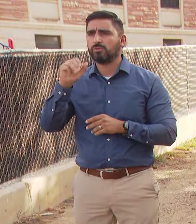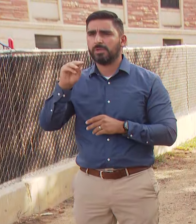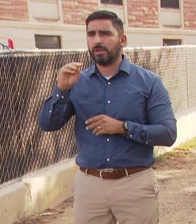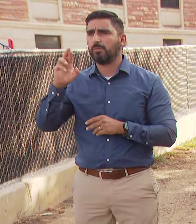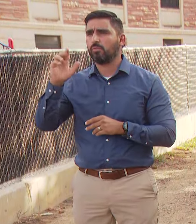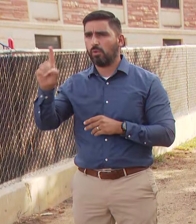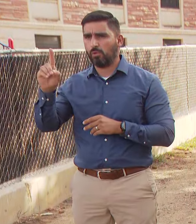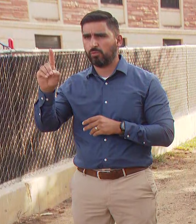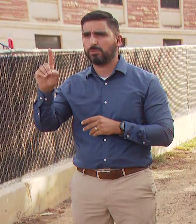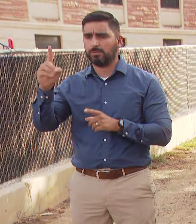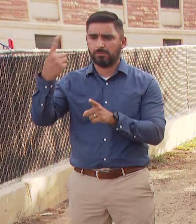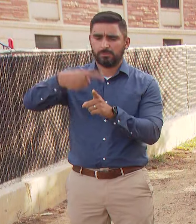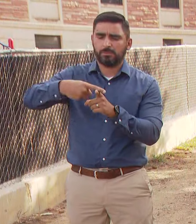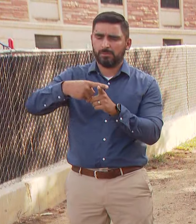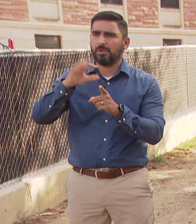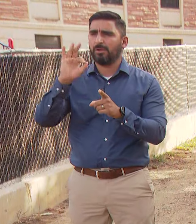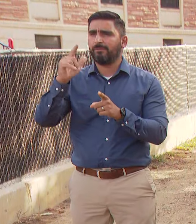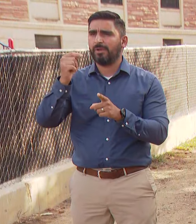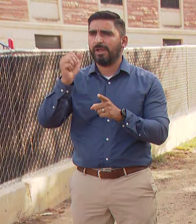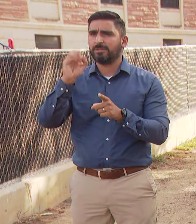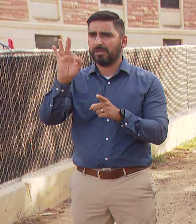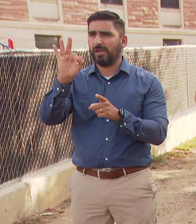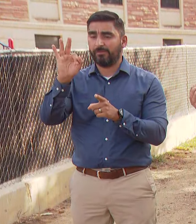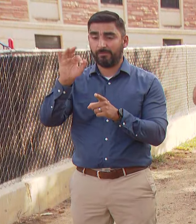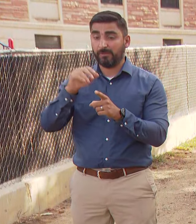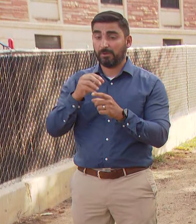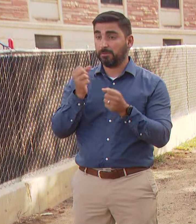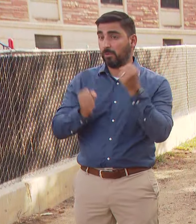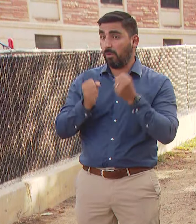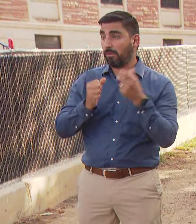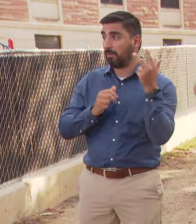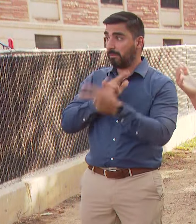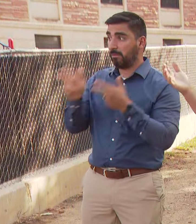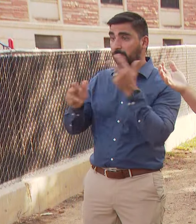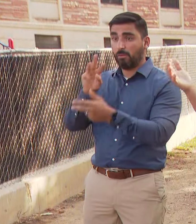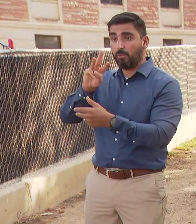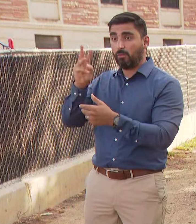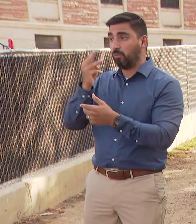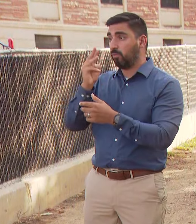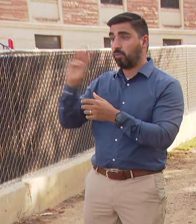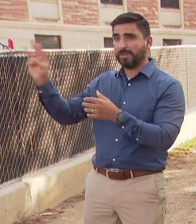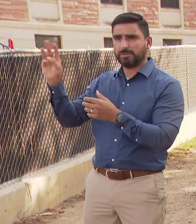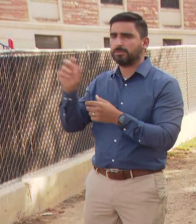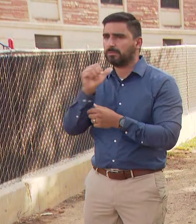Vehicles are not allowed to go westbound from that location coming off of Gross Dam Road towards the north.